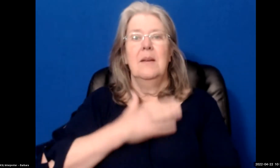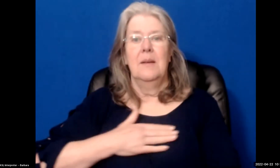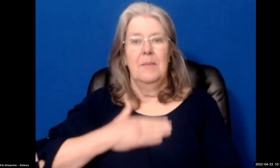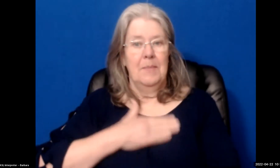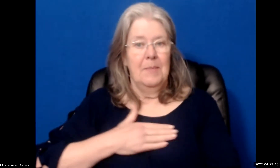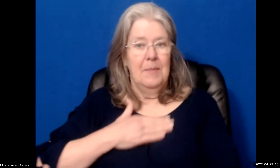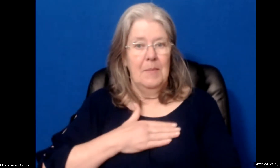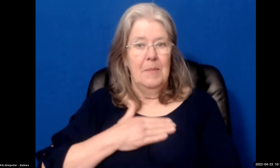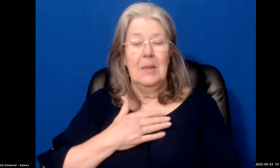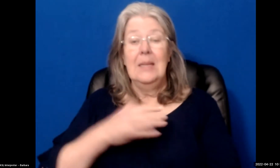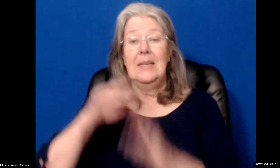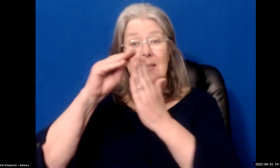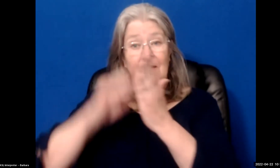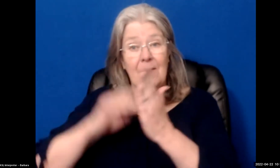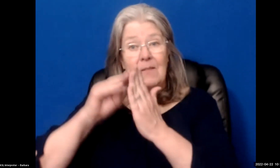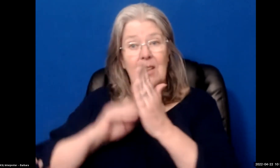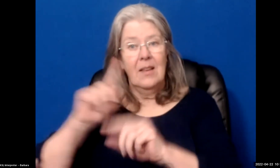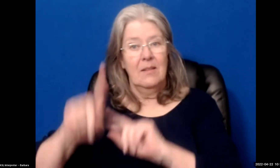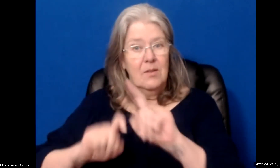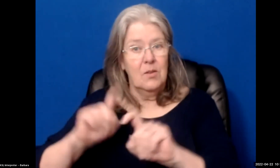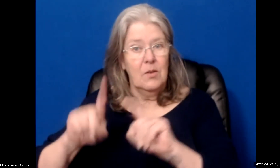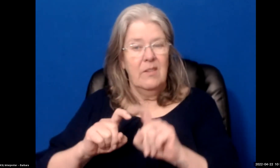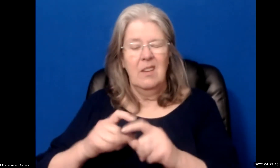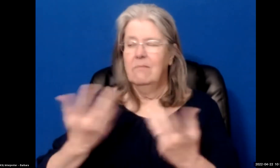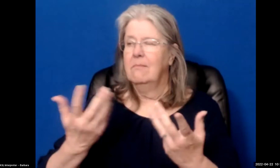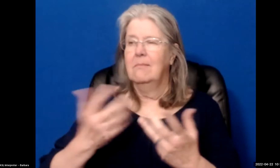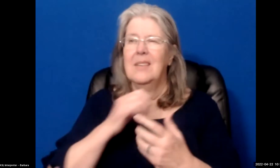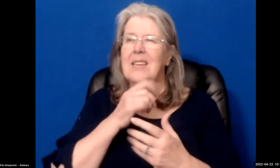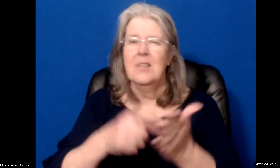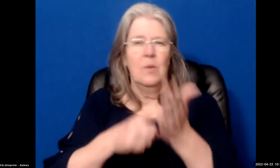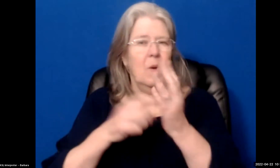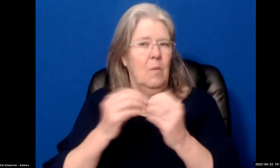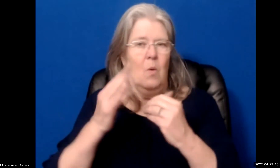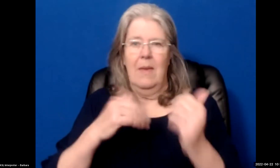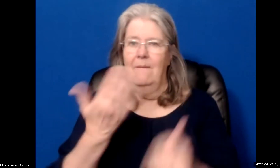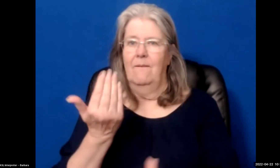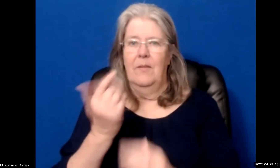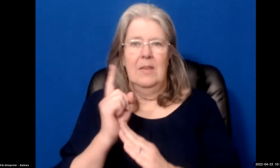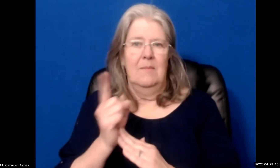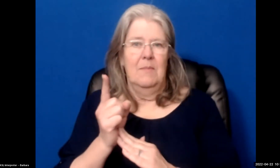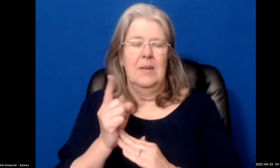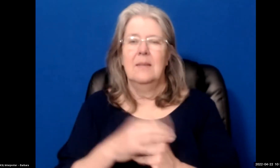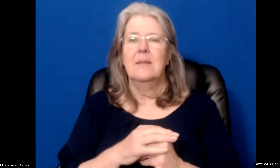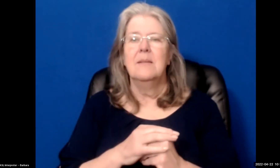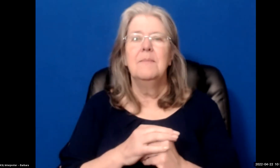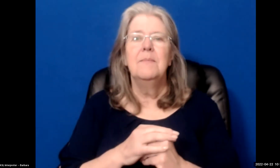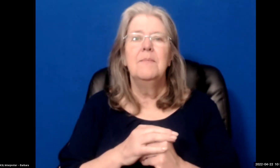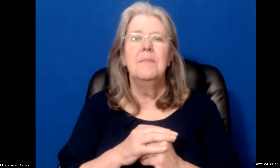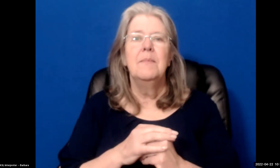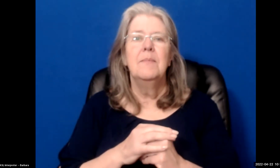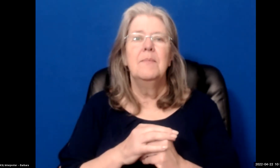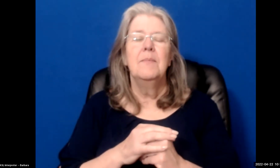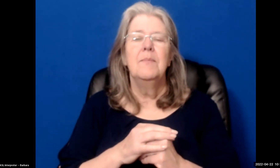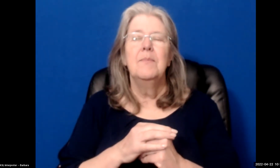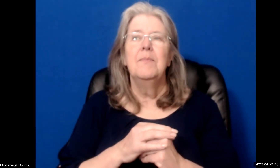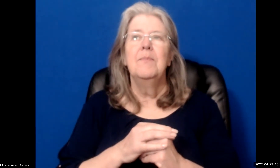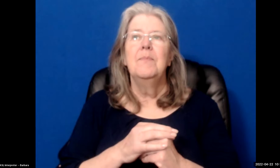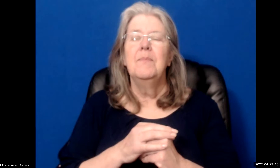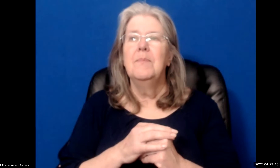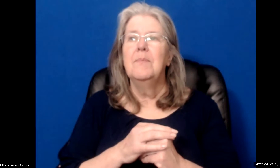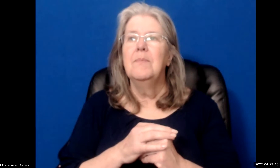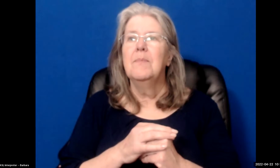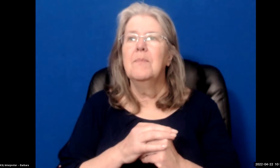survey. It will take no more than 15 minutes to complete. Please note paid caregivers not just